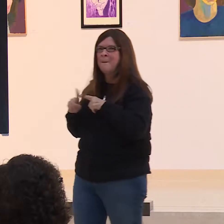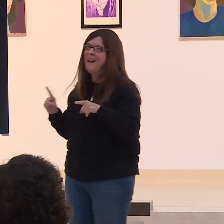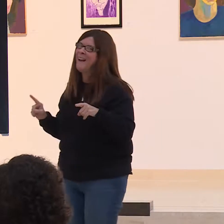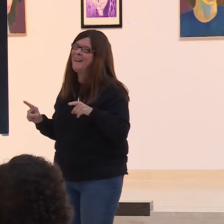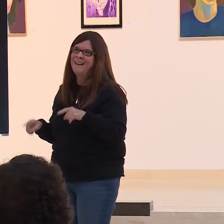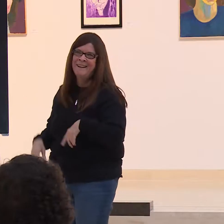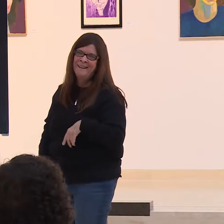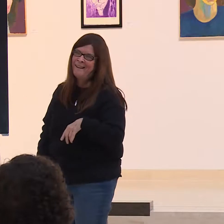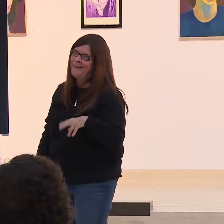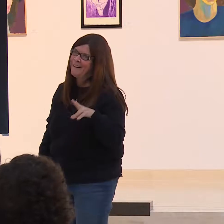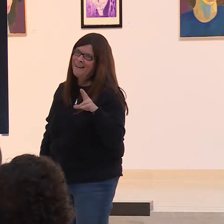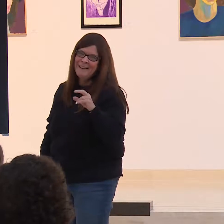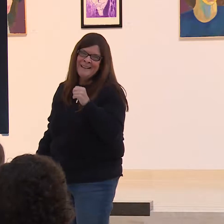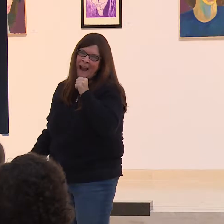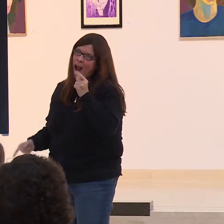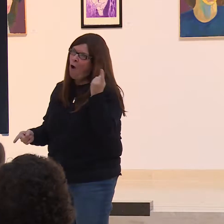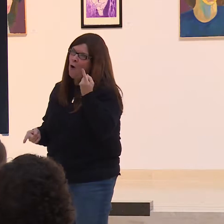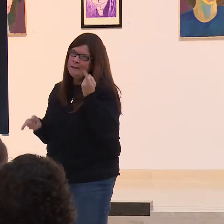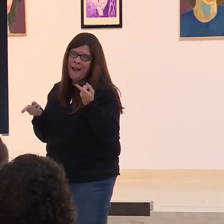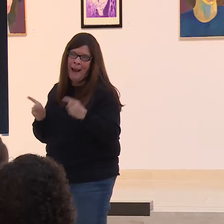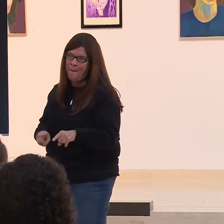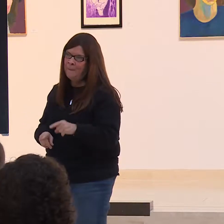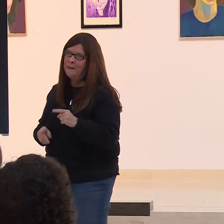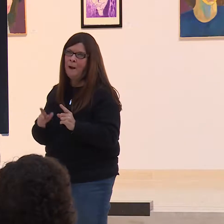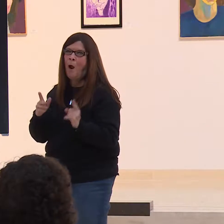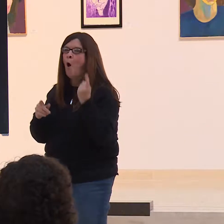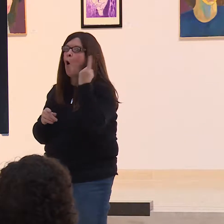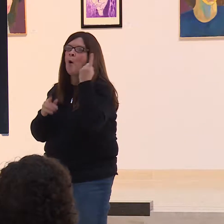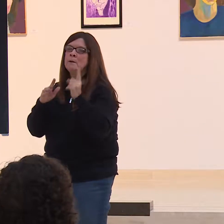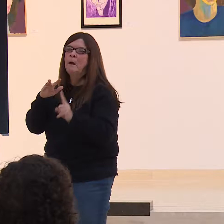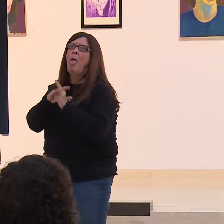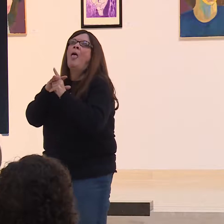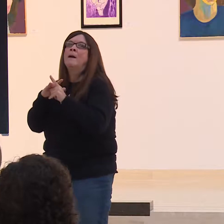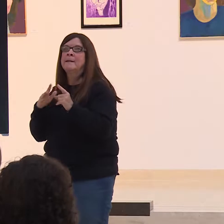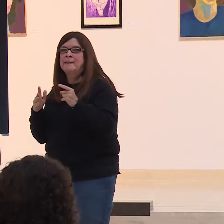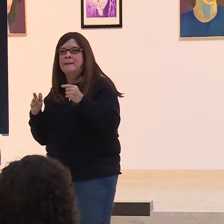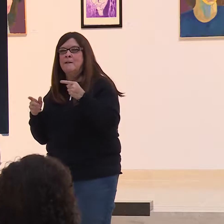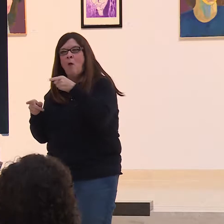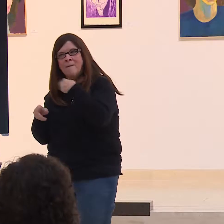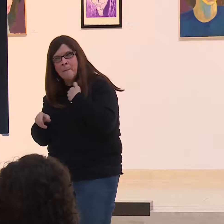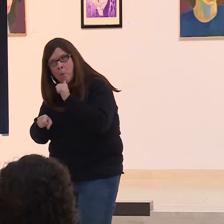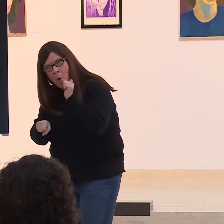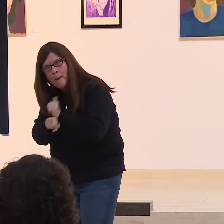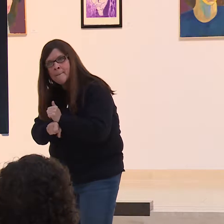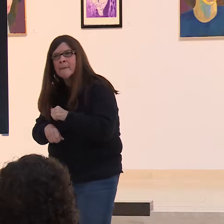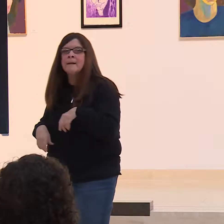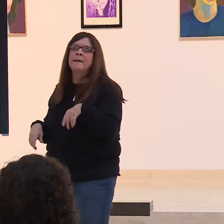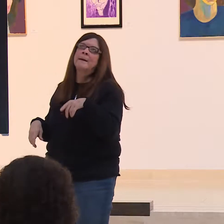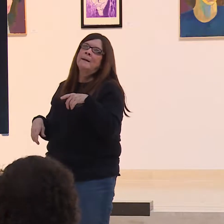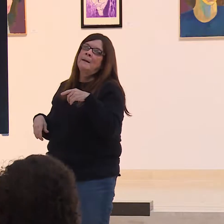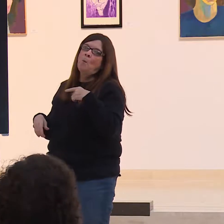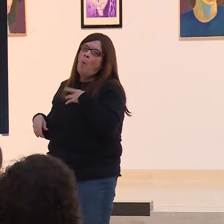my time or energy away from the challenge. Ha ha ha! Now, that's not the ideal, but that is not something that always happens.